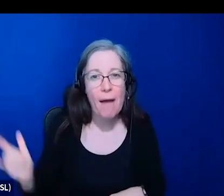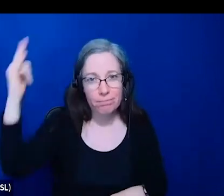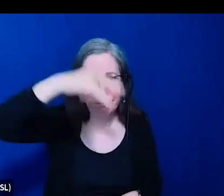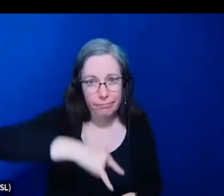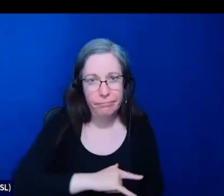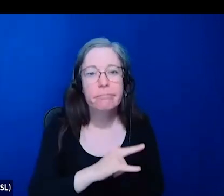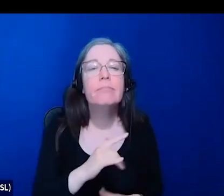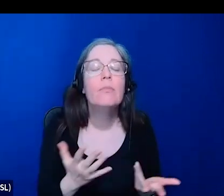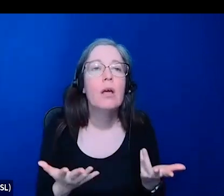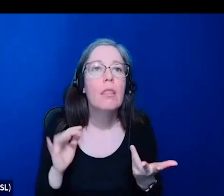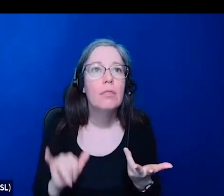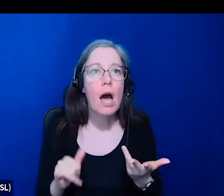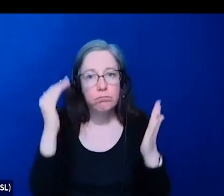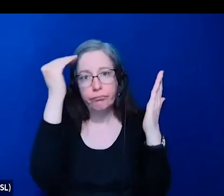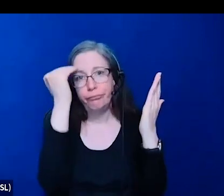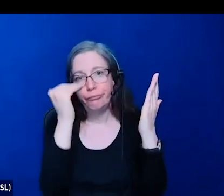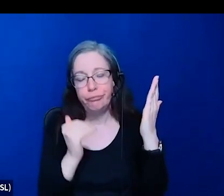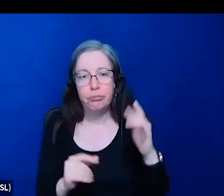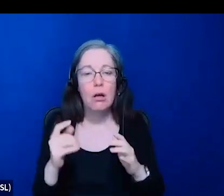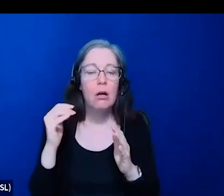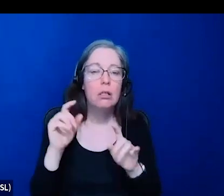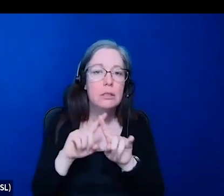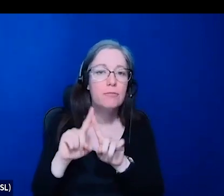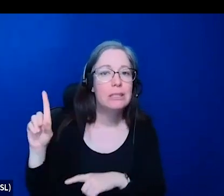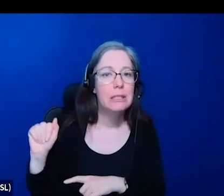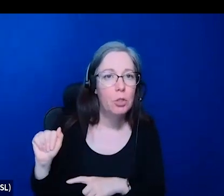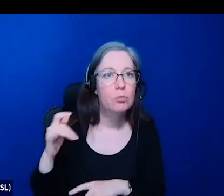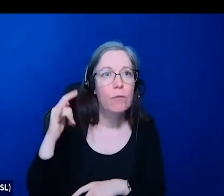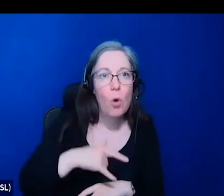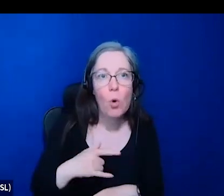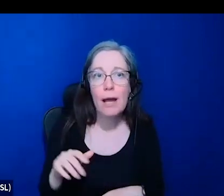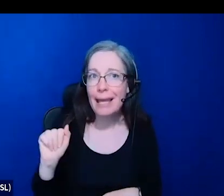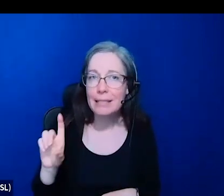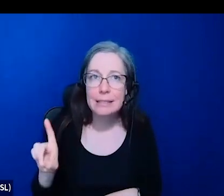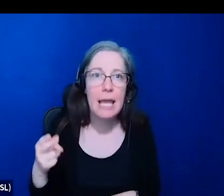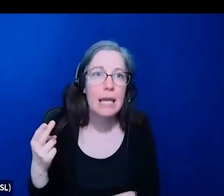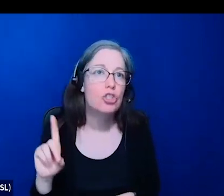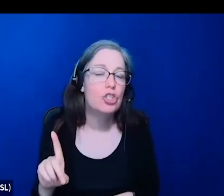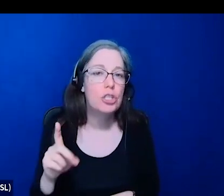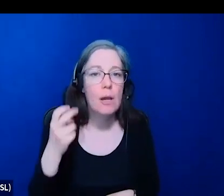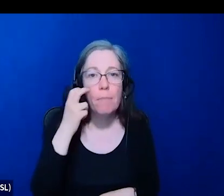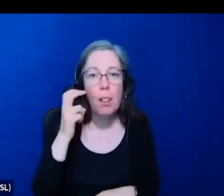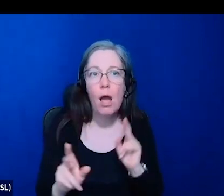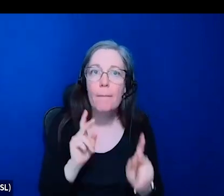This is a list of disabilities that we have flown; ADHD, blind folks with various levels of vision, deaf folks,